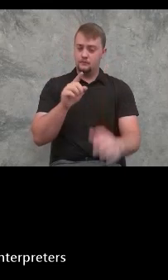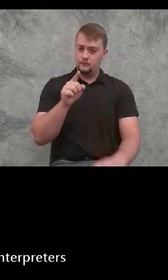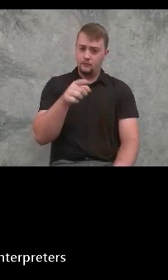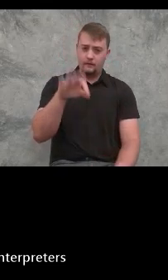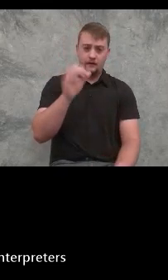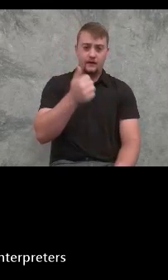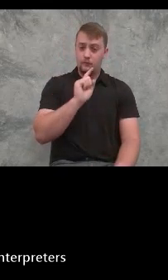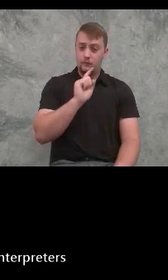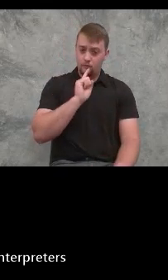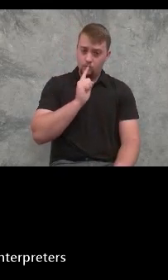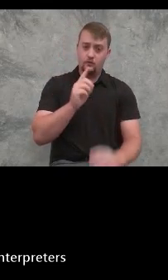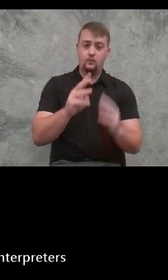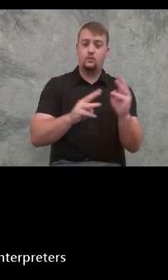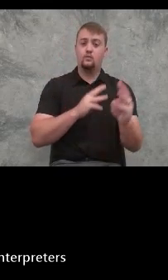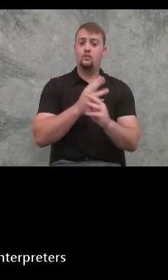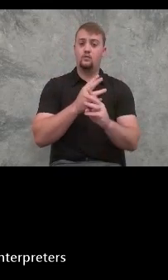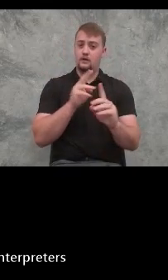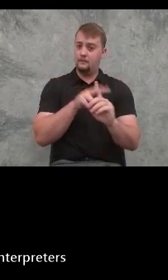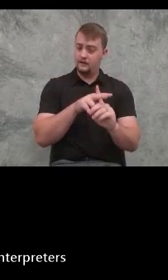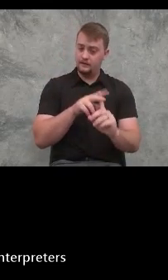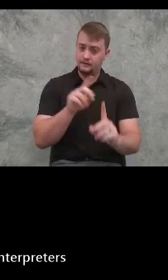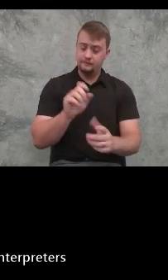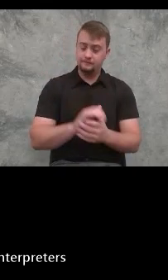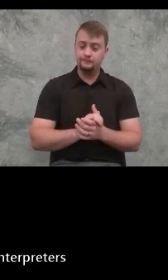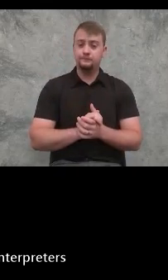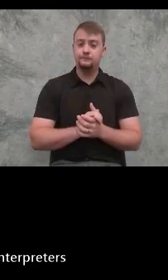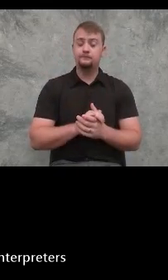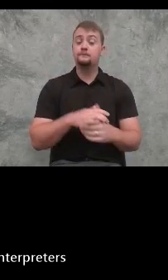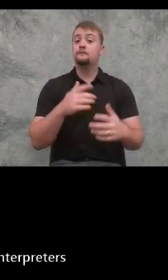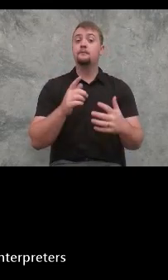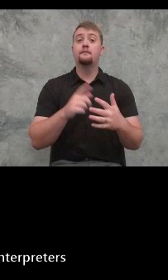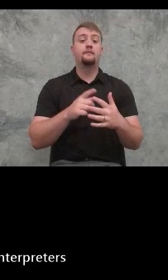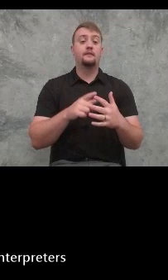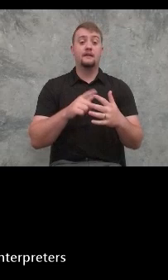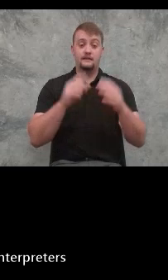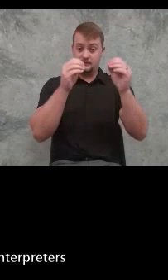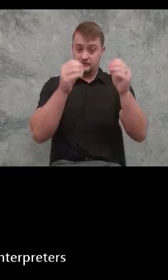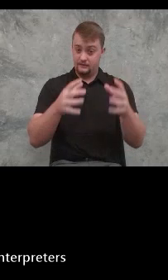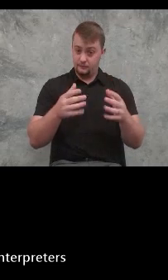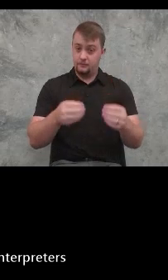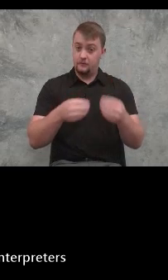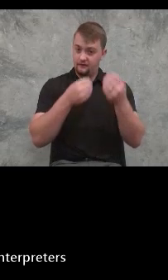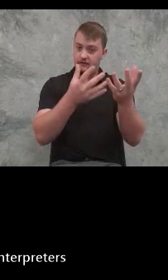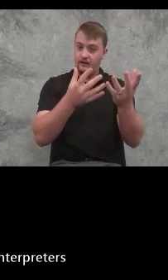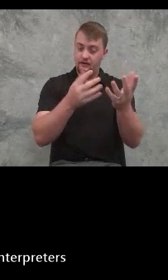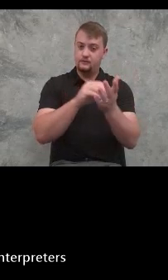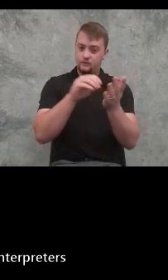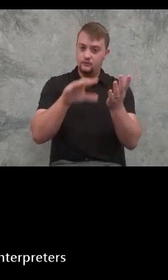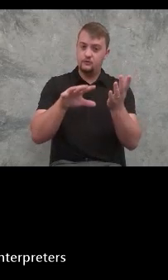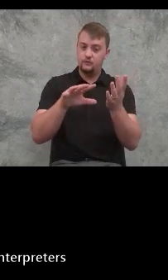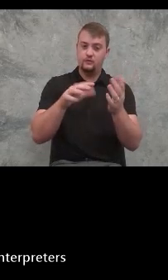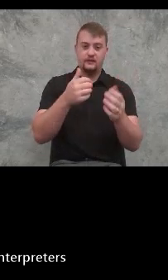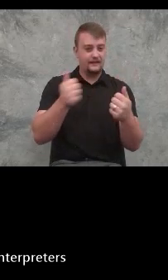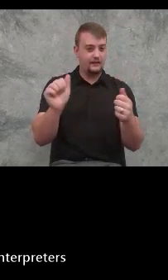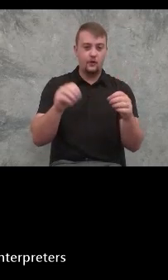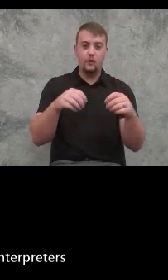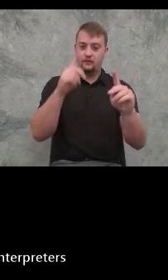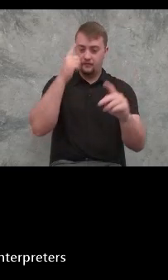real-world applications, did the teacher provide the students with an opportunity to provide input,